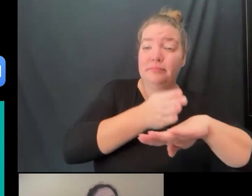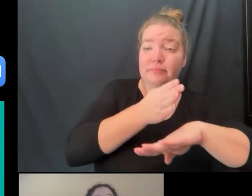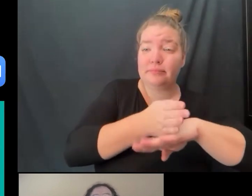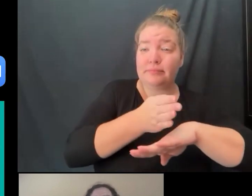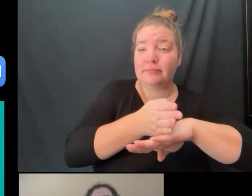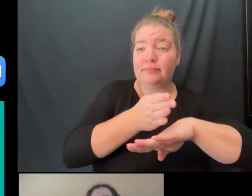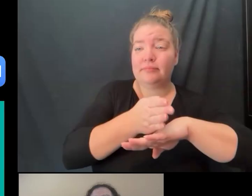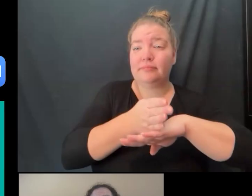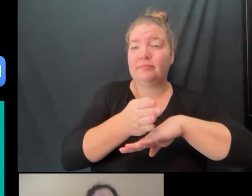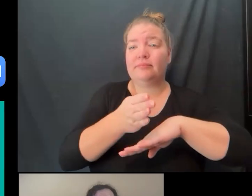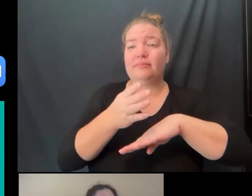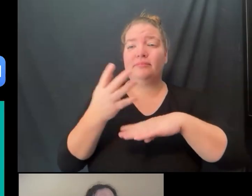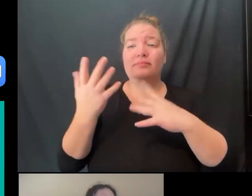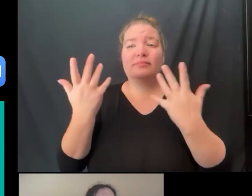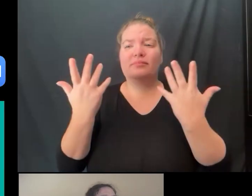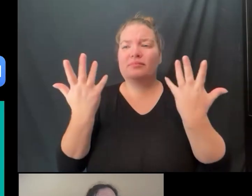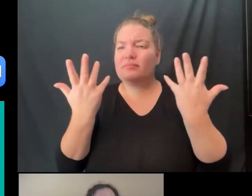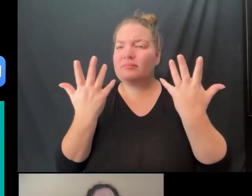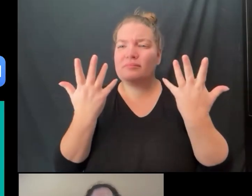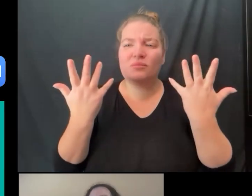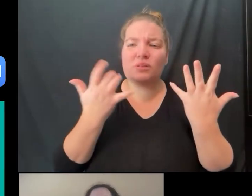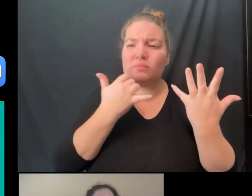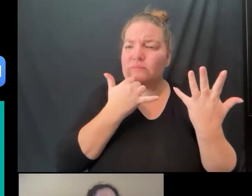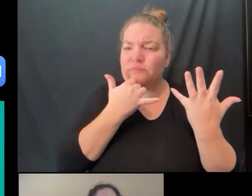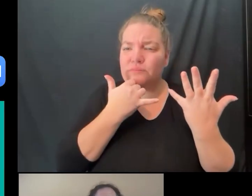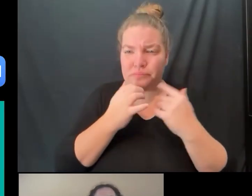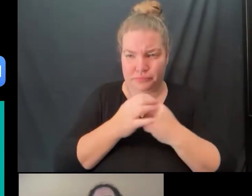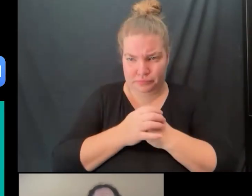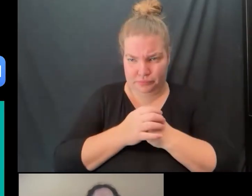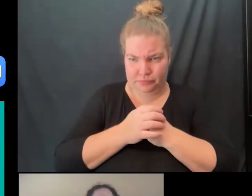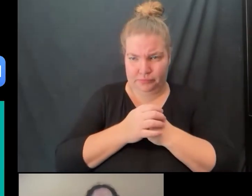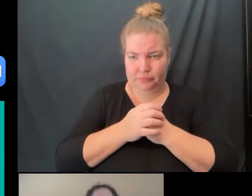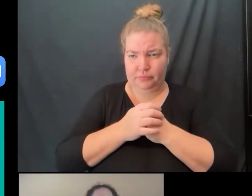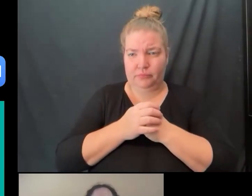So whether you're on Windows or Mac OS or iOS or Android,